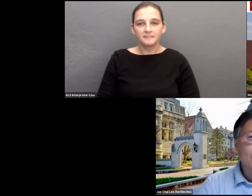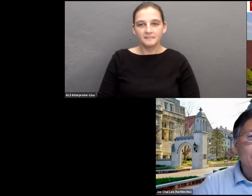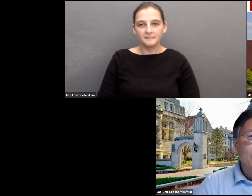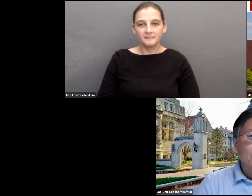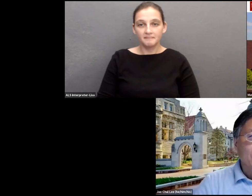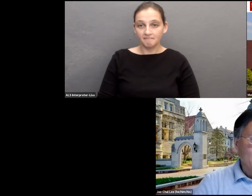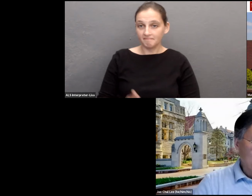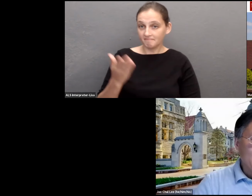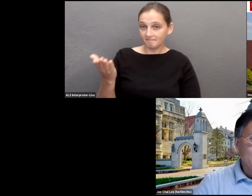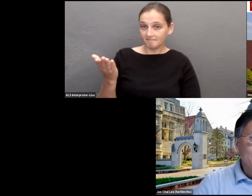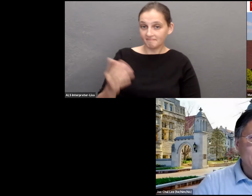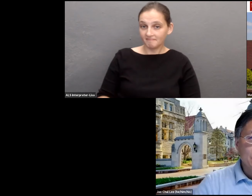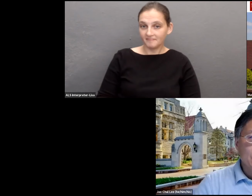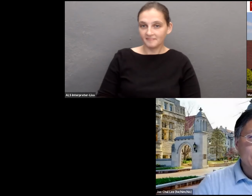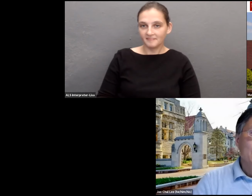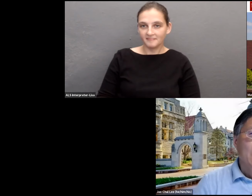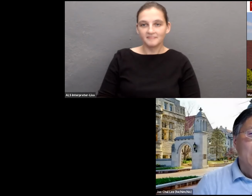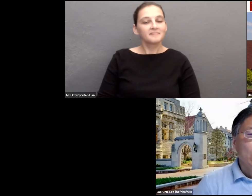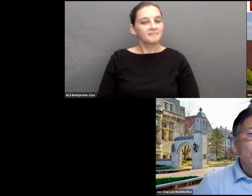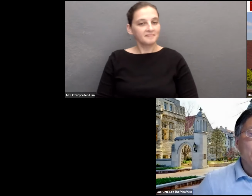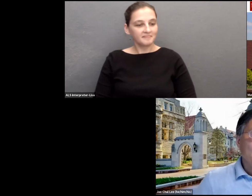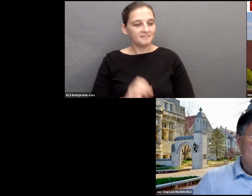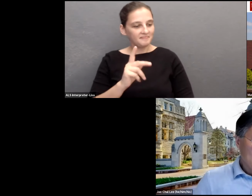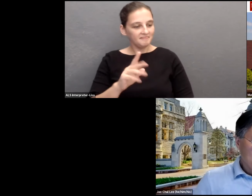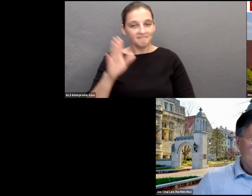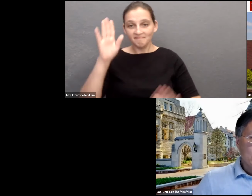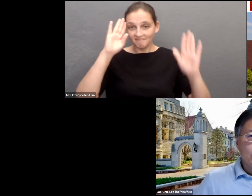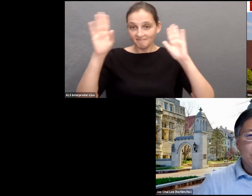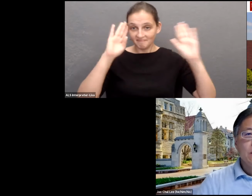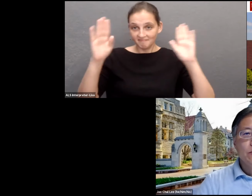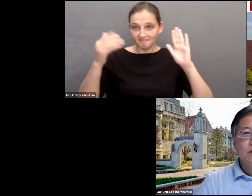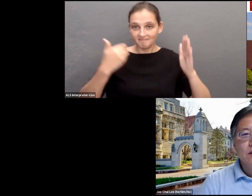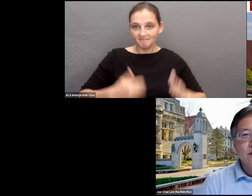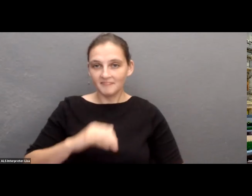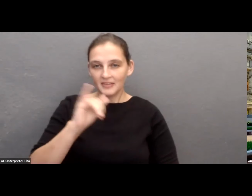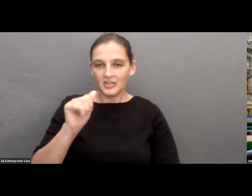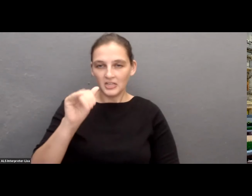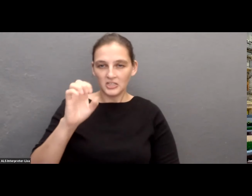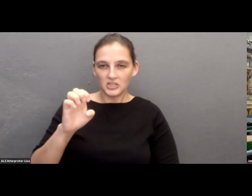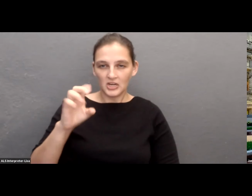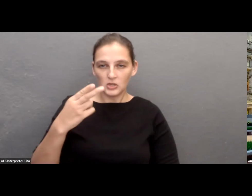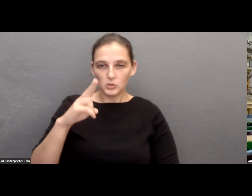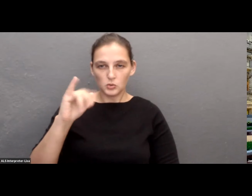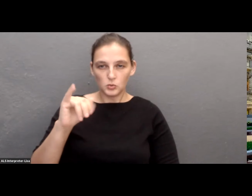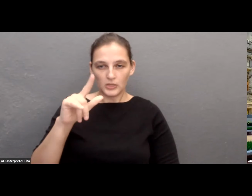Jae Chul Lee: Okay. Hello everyone I'm Jae Chul Lee the Director for the Center for Health Equity here